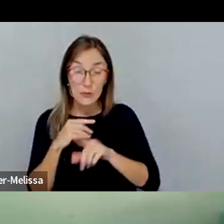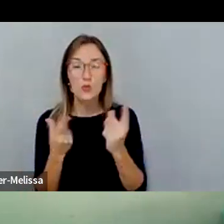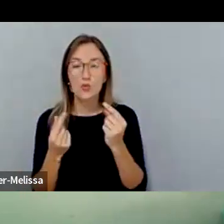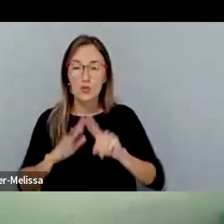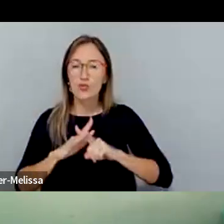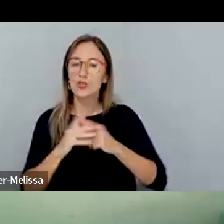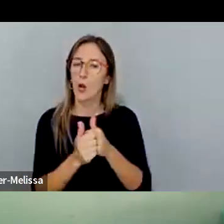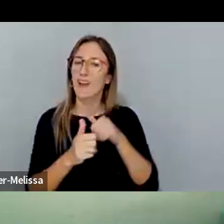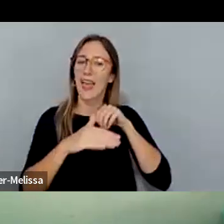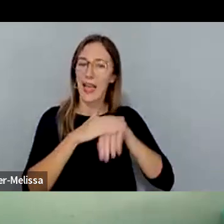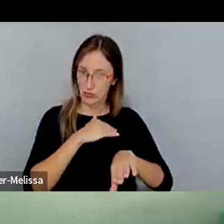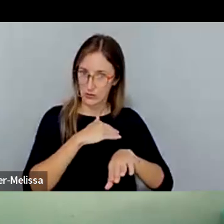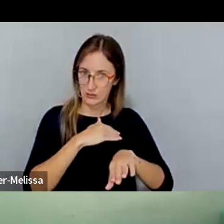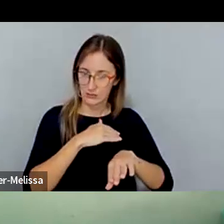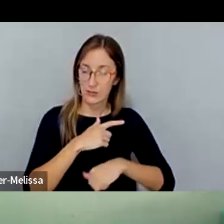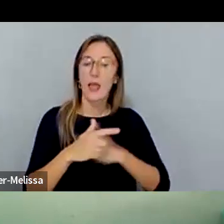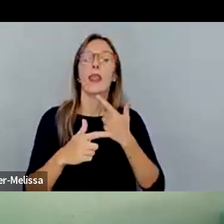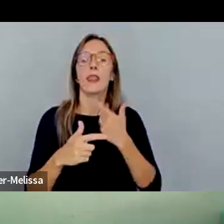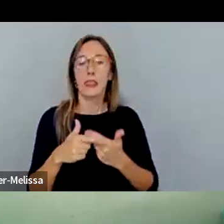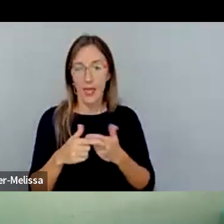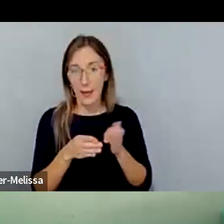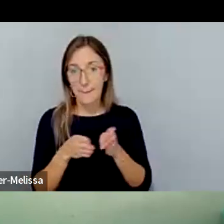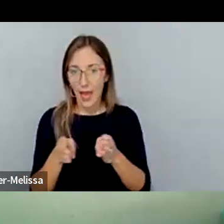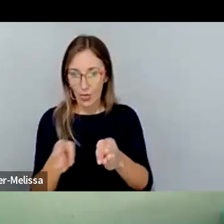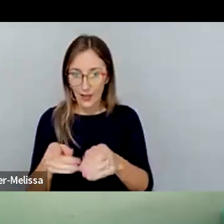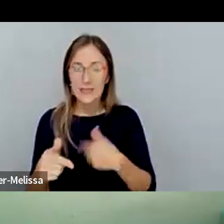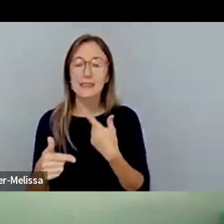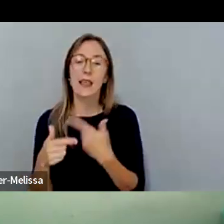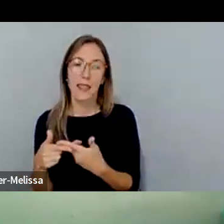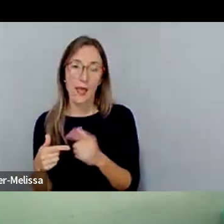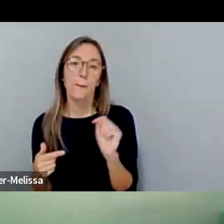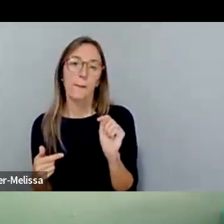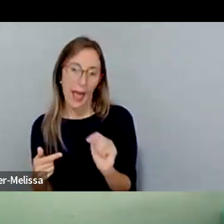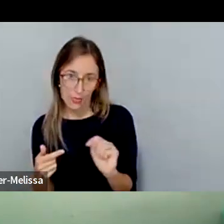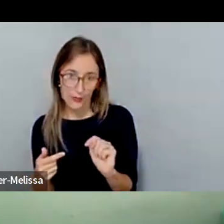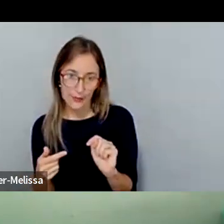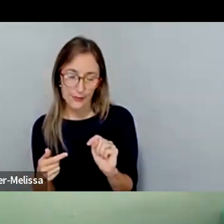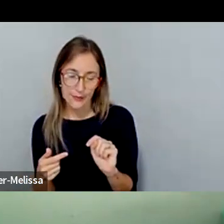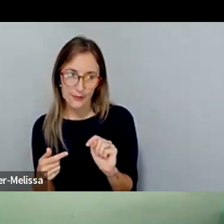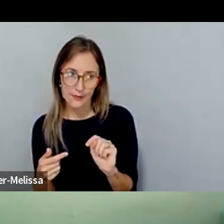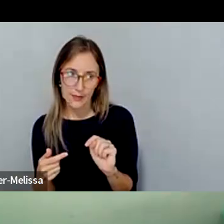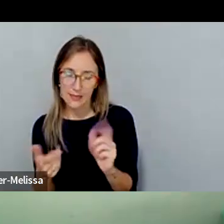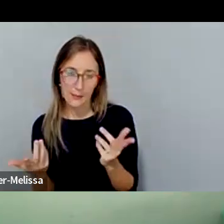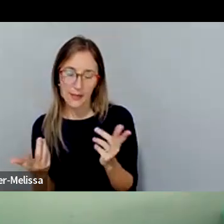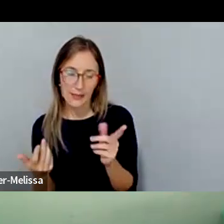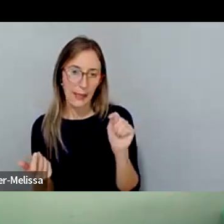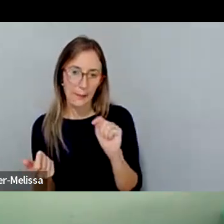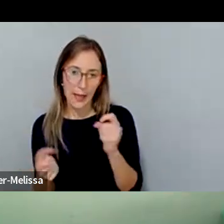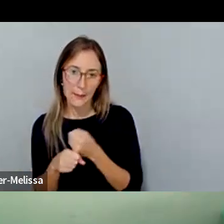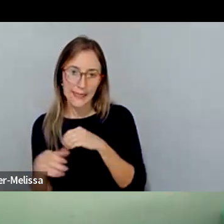have to be accessible. They actually have a priority list. If you cannot afford to make everything in your Building accessible, you start with the